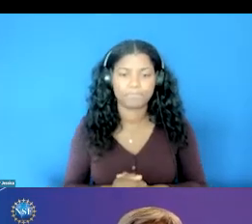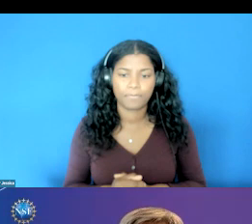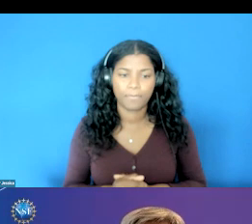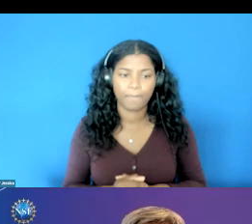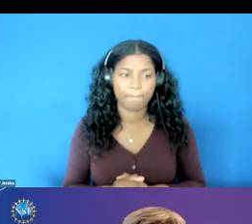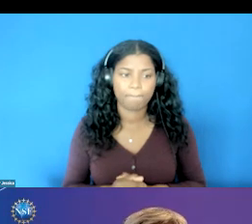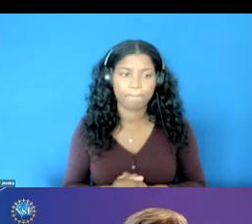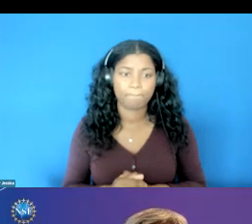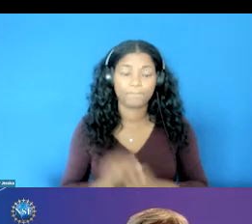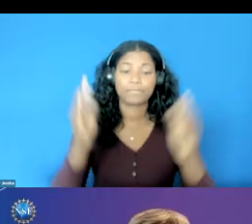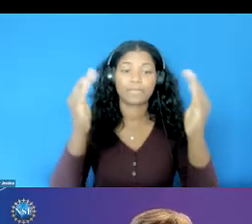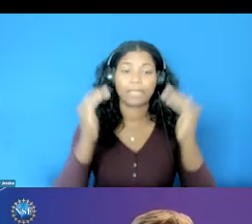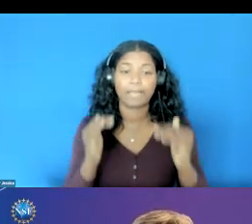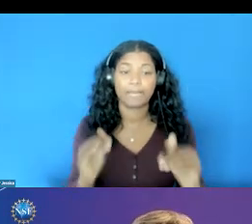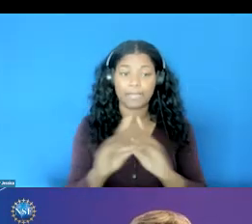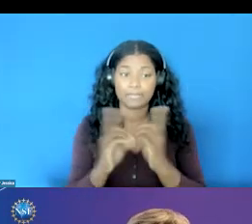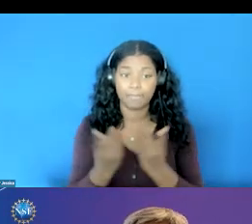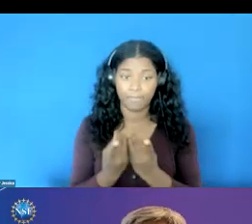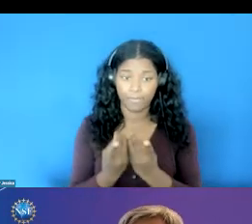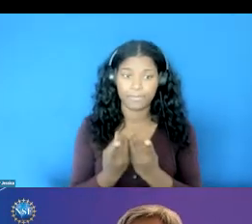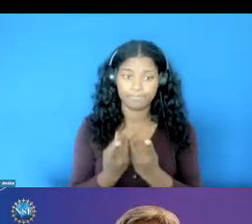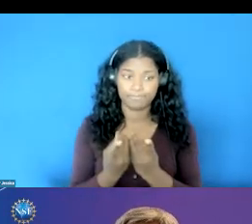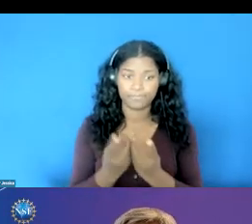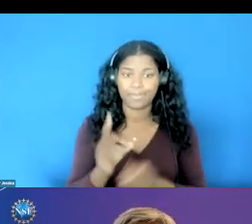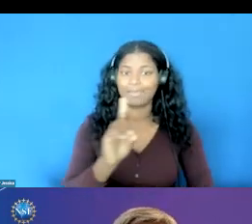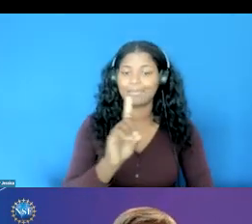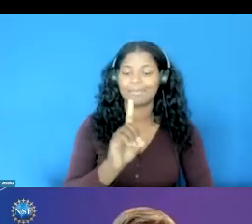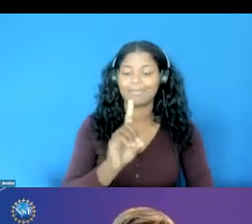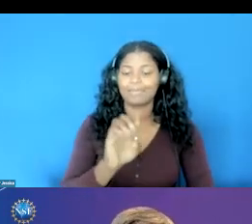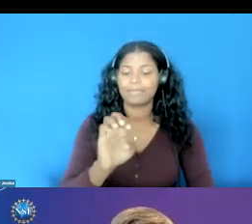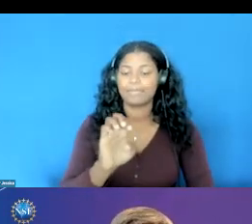The next division, division of environmental biology, supports research on evolution,